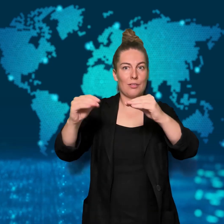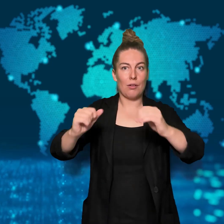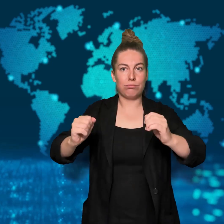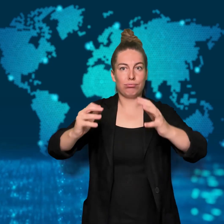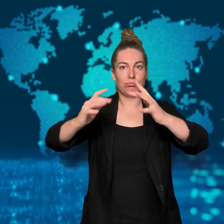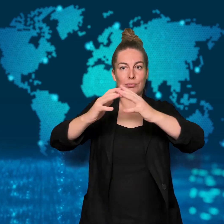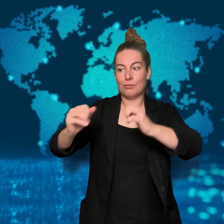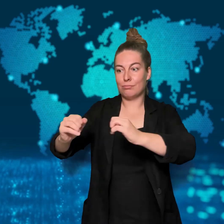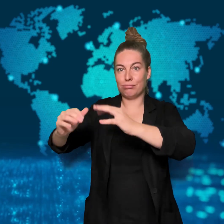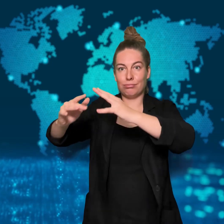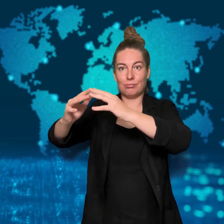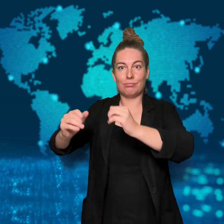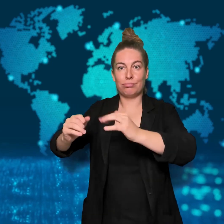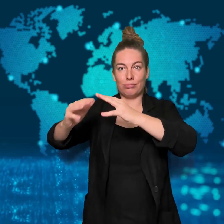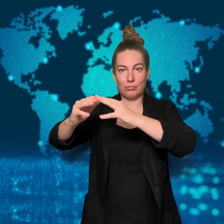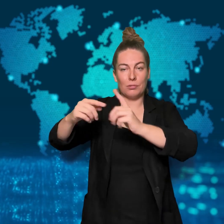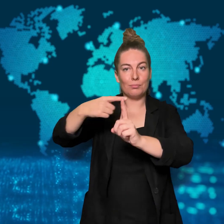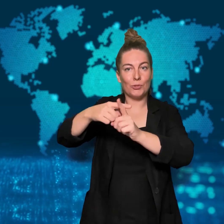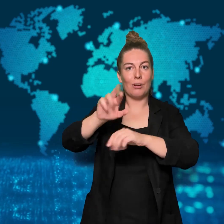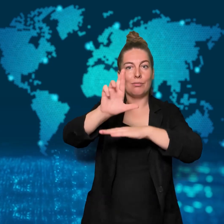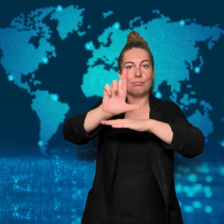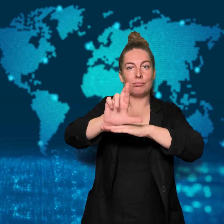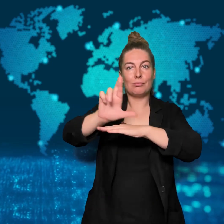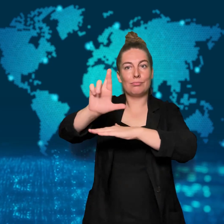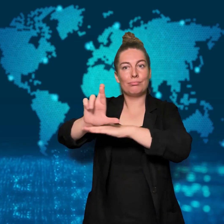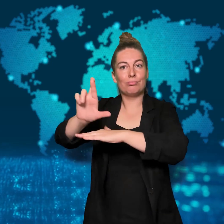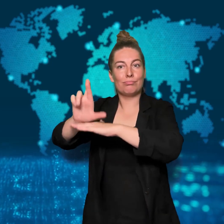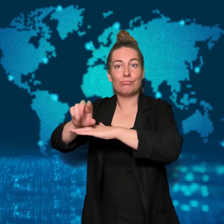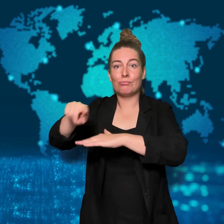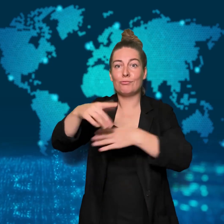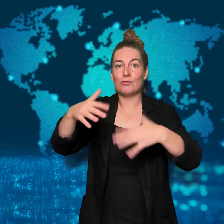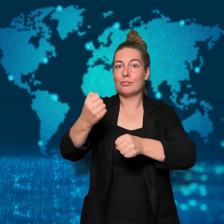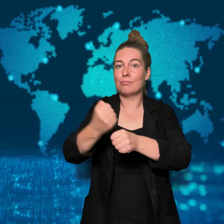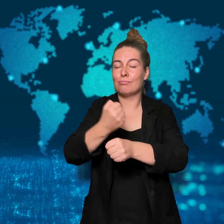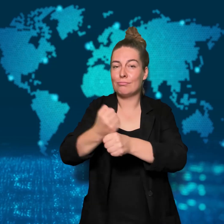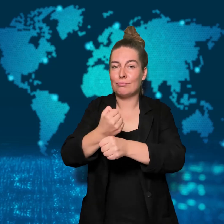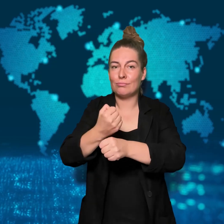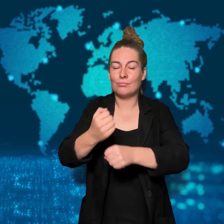artificial islands with missiles as they make those claims.